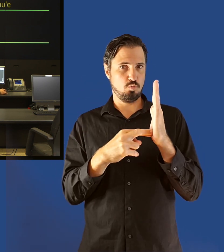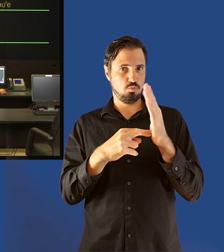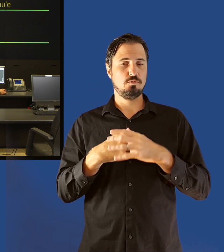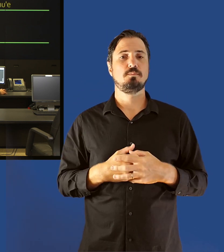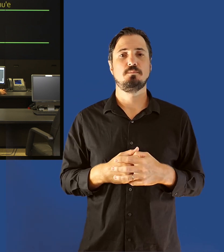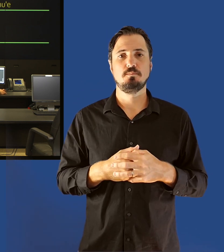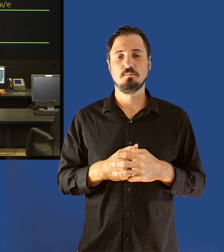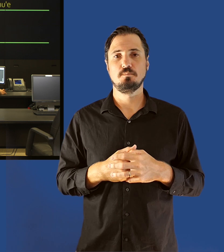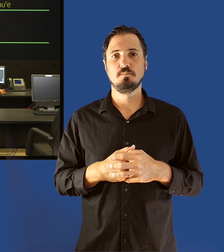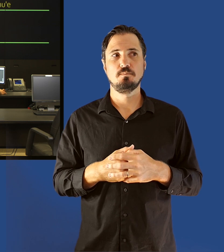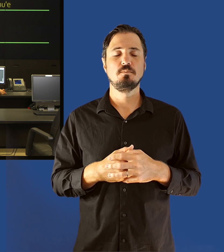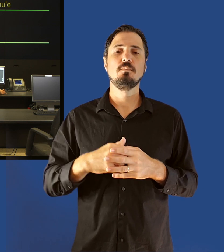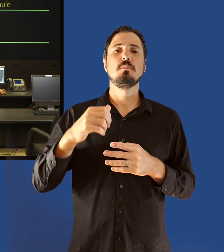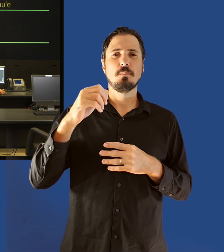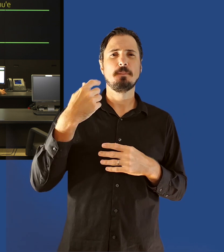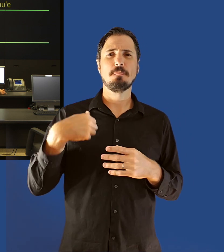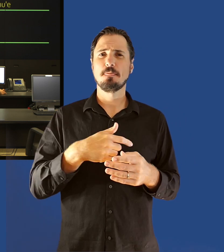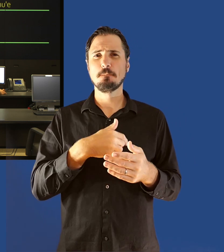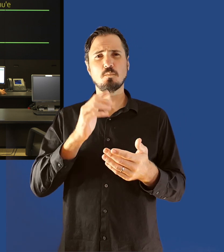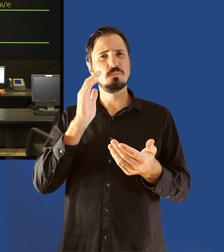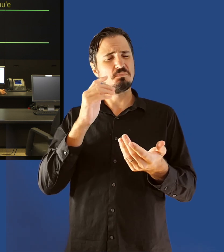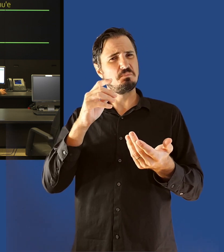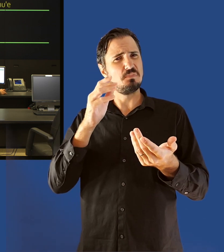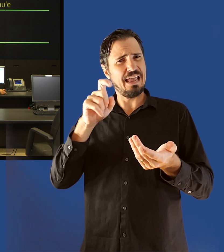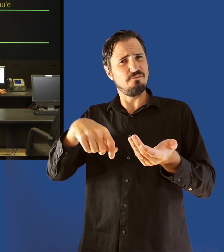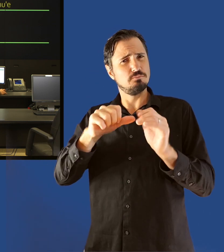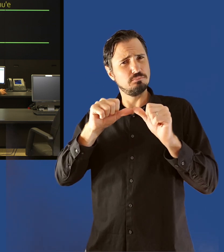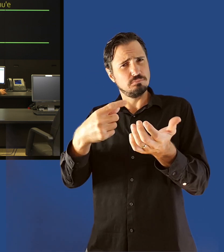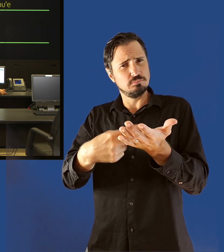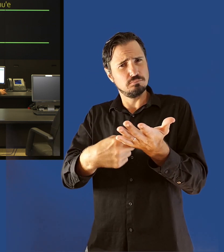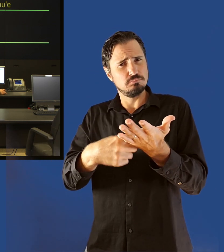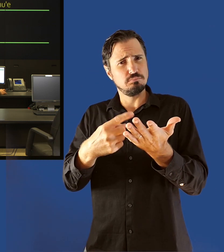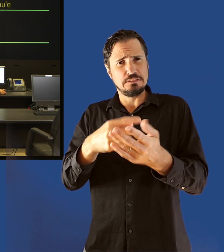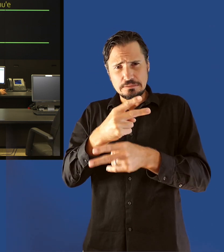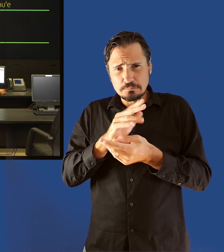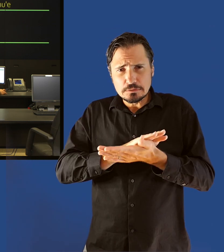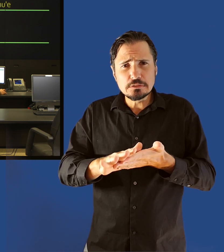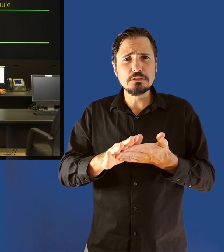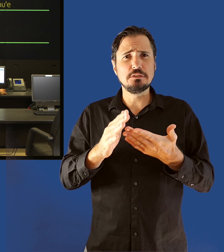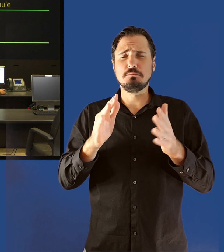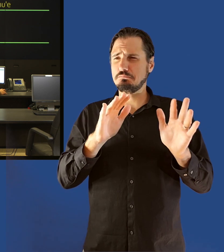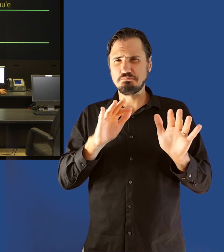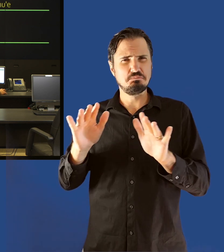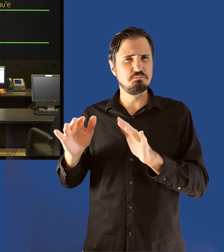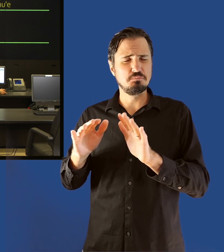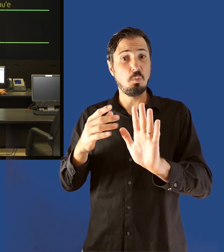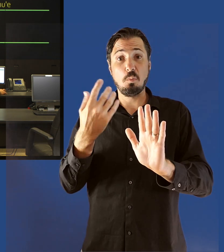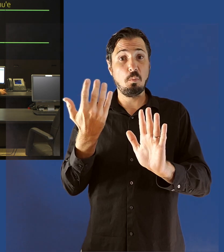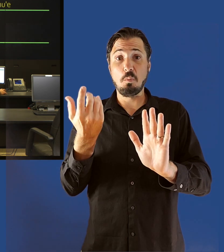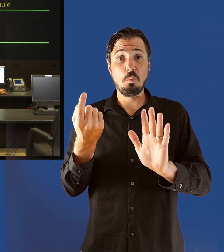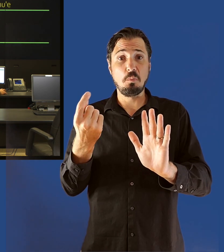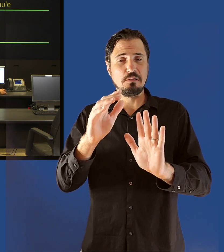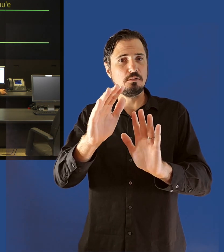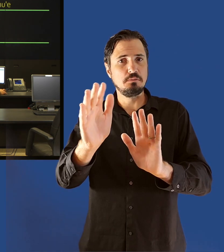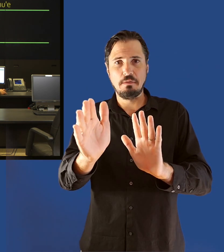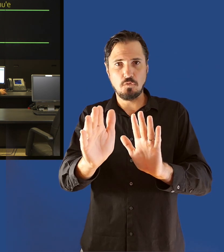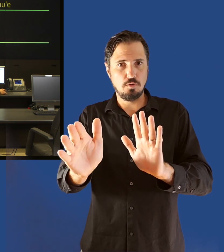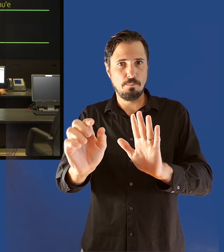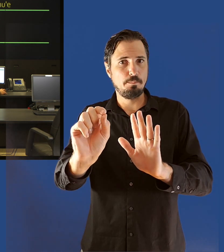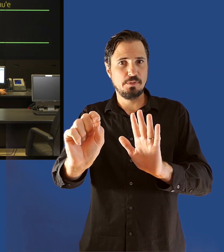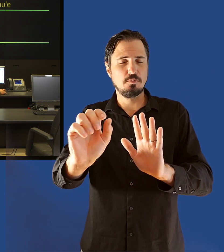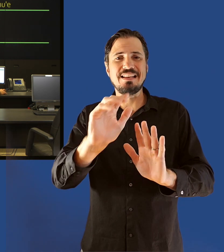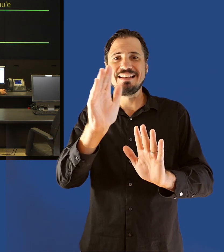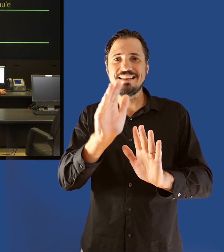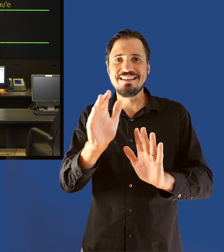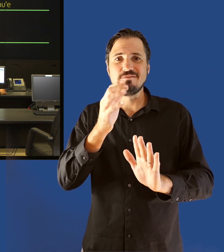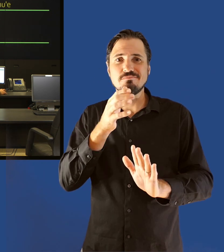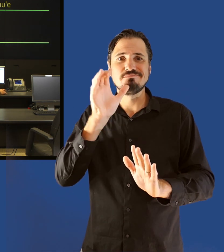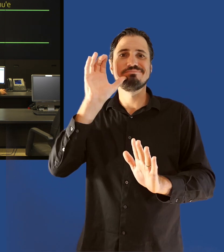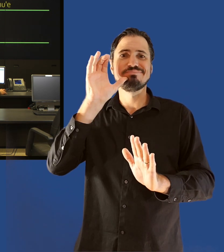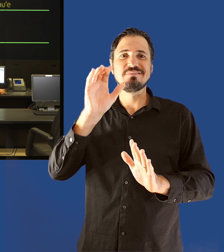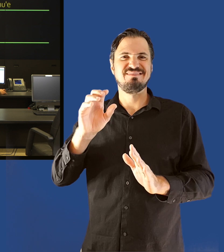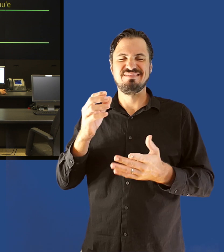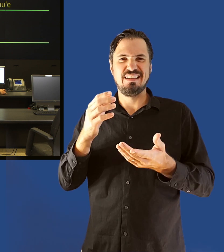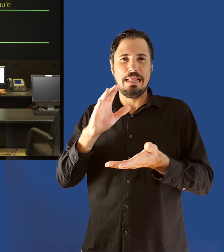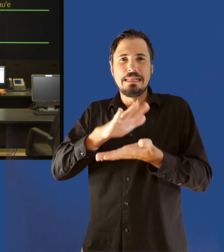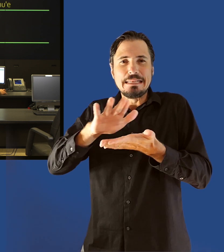As we continue to discuss the importance of good hygiene and health habits, here is one thing you should never do! Folks, please do not EVER ingest disinfectants or cleaning products.